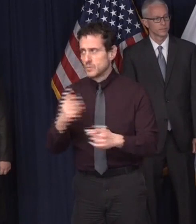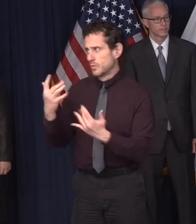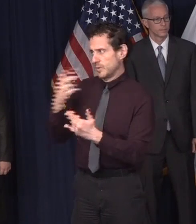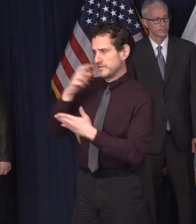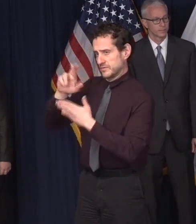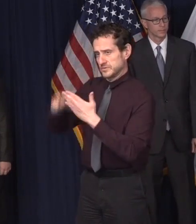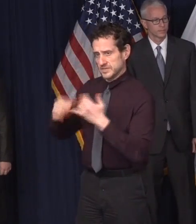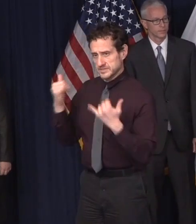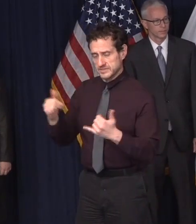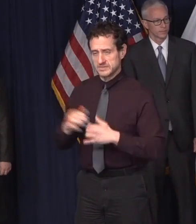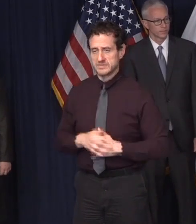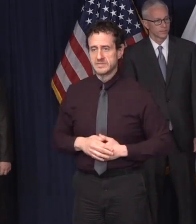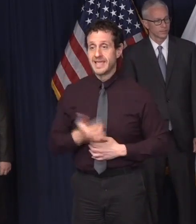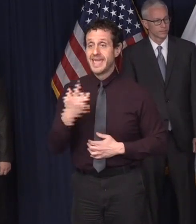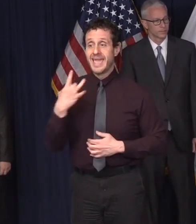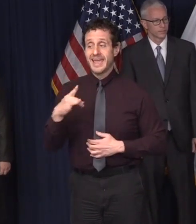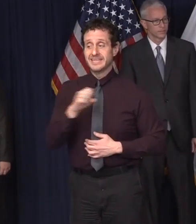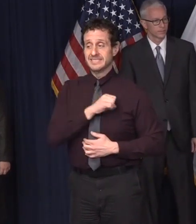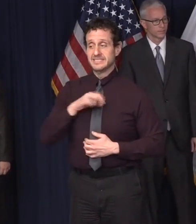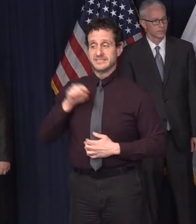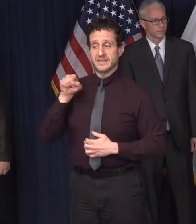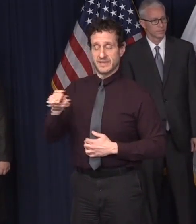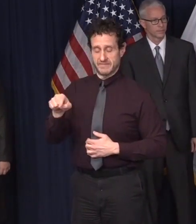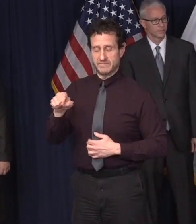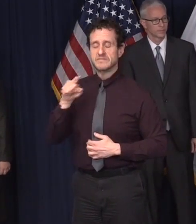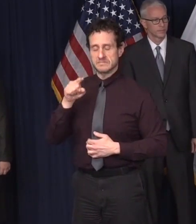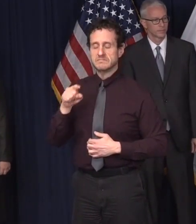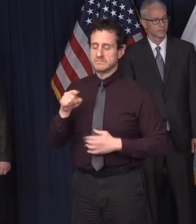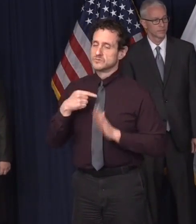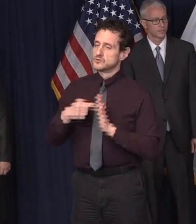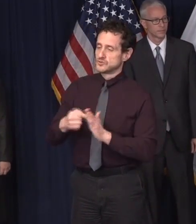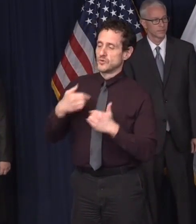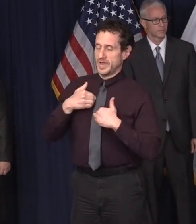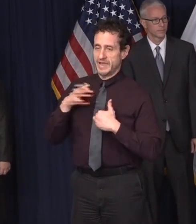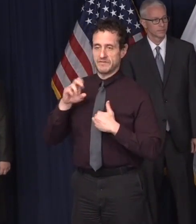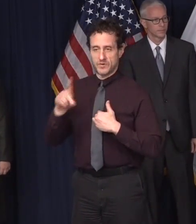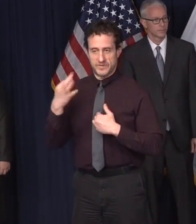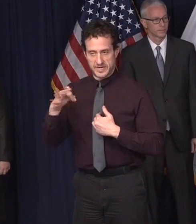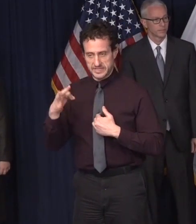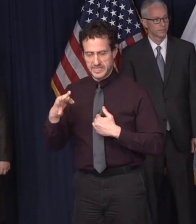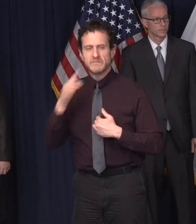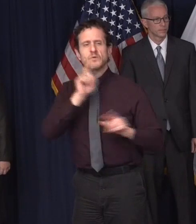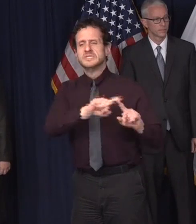WITH 32 TOTAL POSITIVE CASES AMONG THOSE IN CUSTODY AND MORE